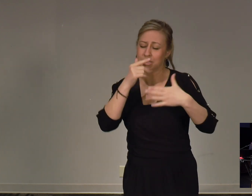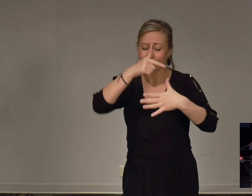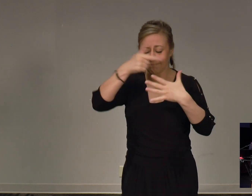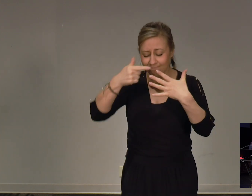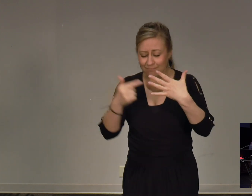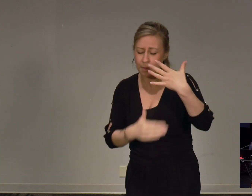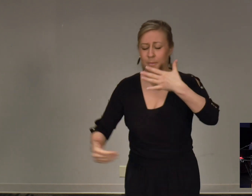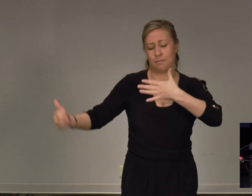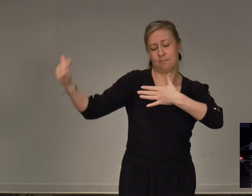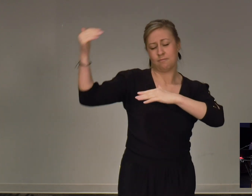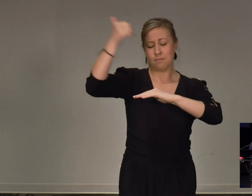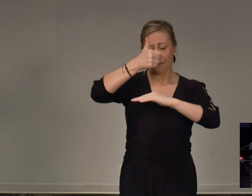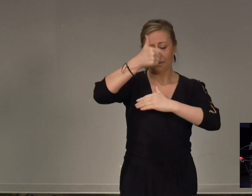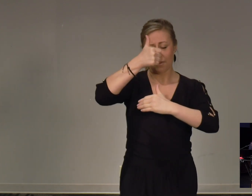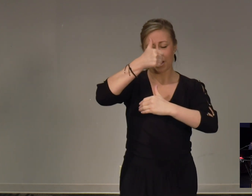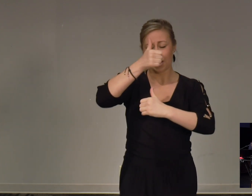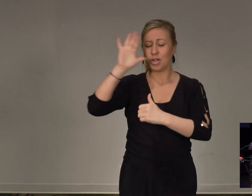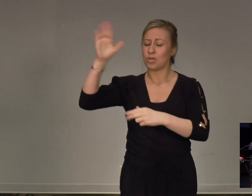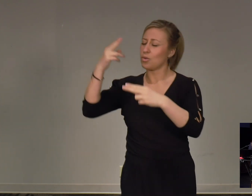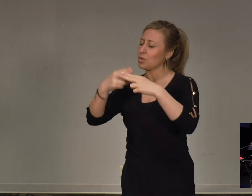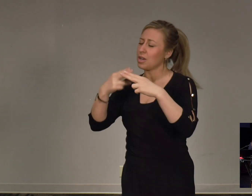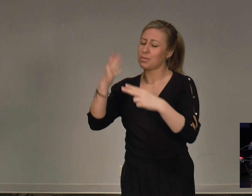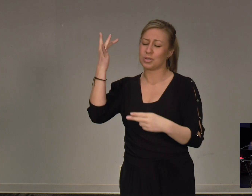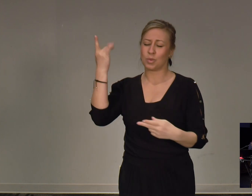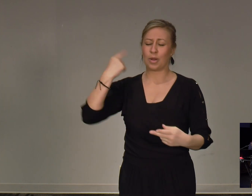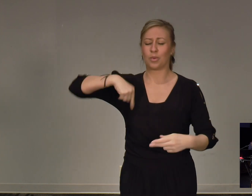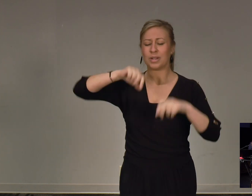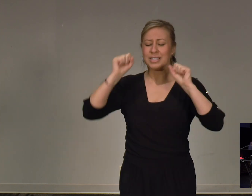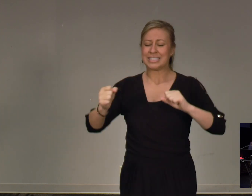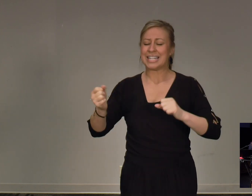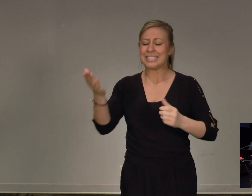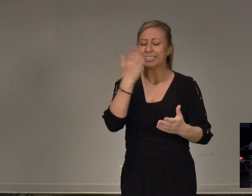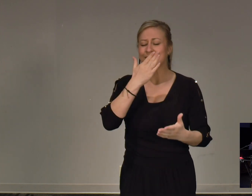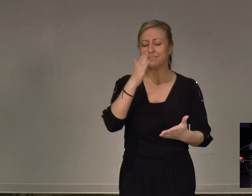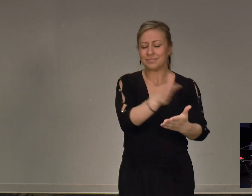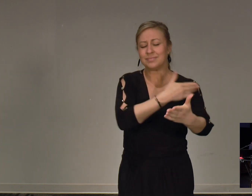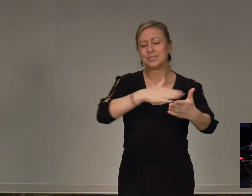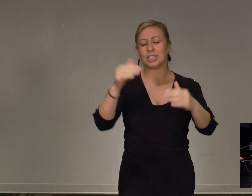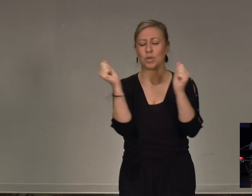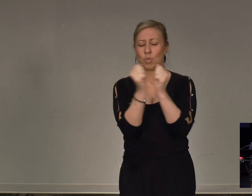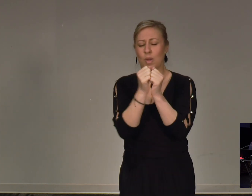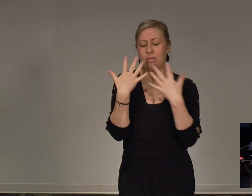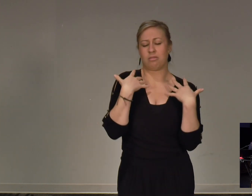Your Name is why we can sing with confidence and with joy no matter what is